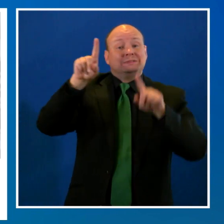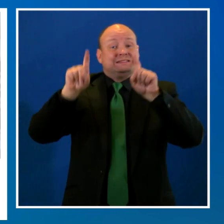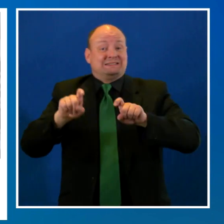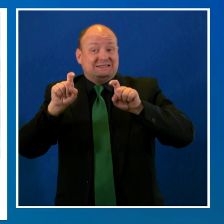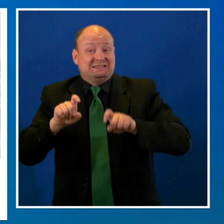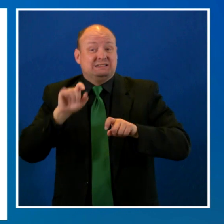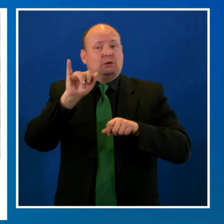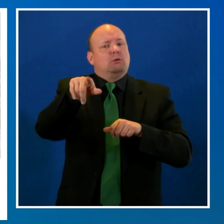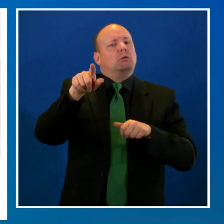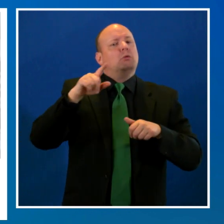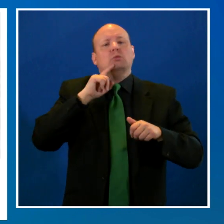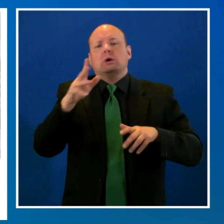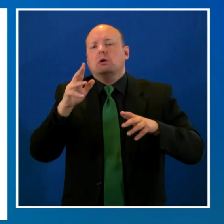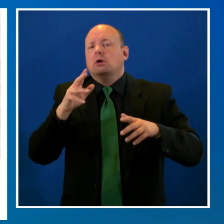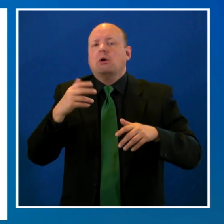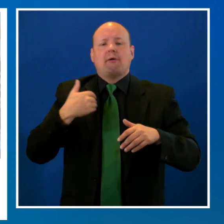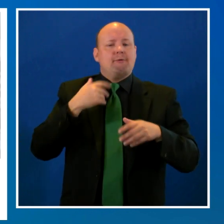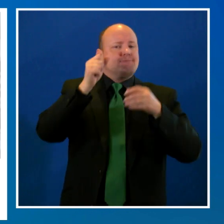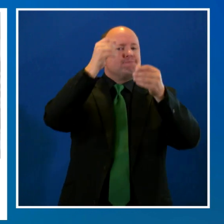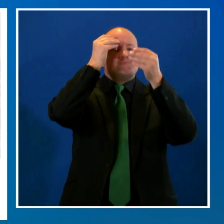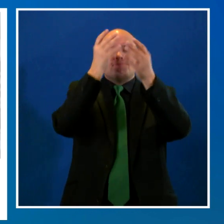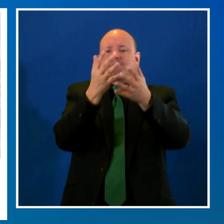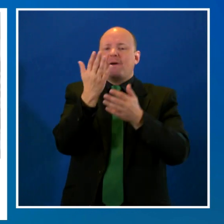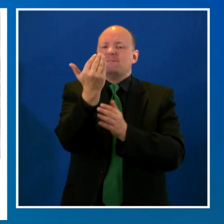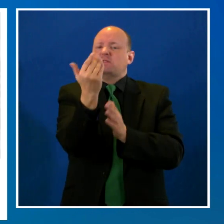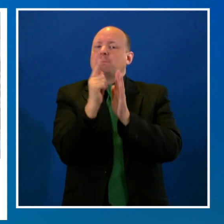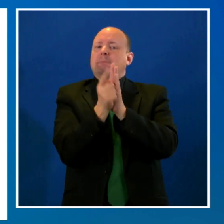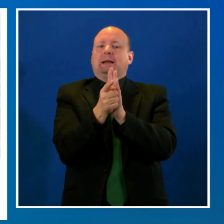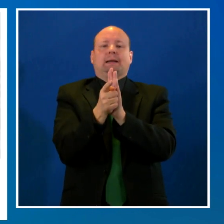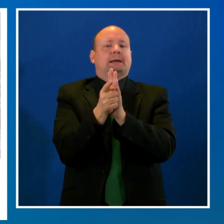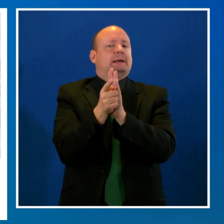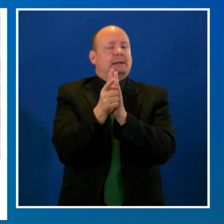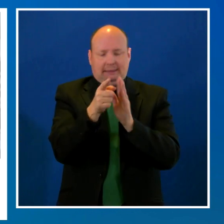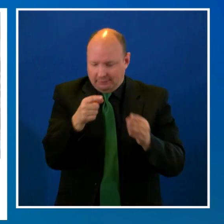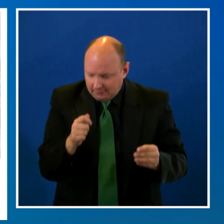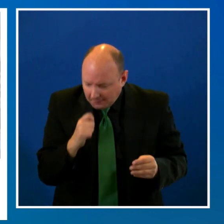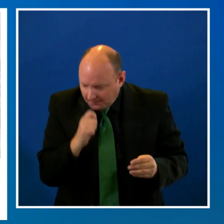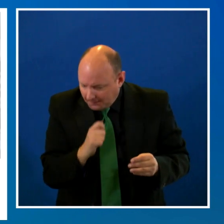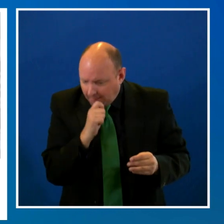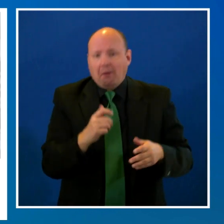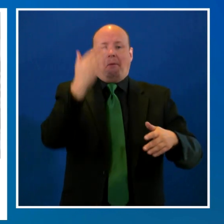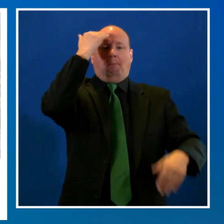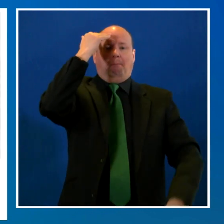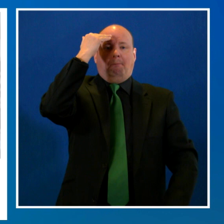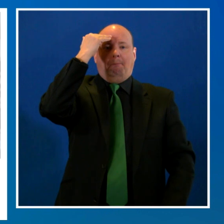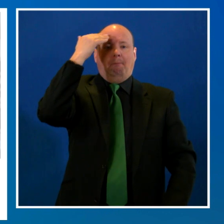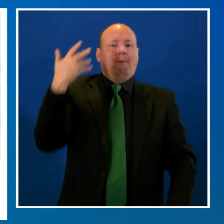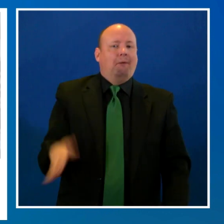15 minutes and are essential to helping keep this infection rate on its downward path.